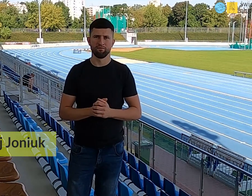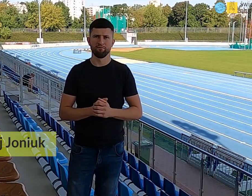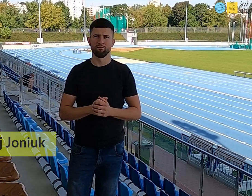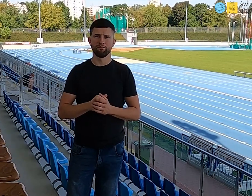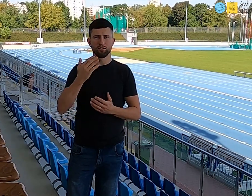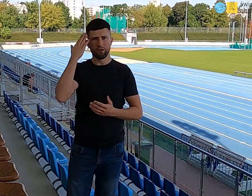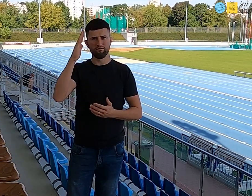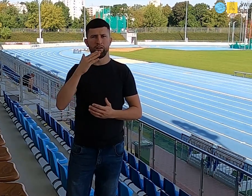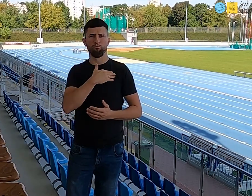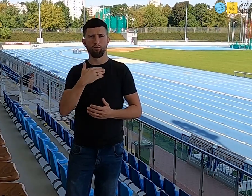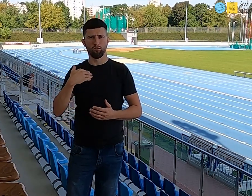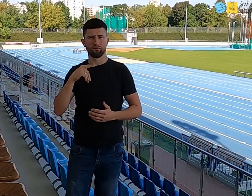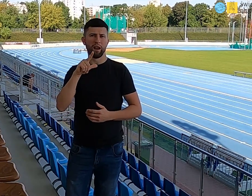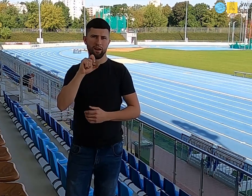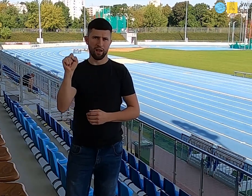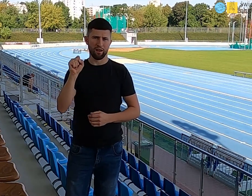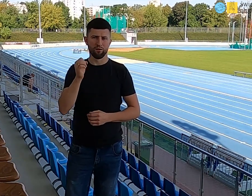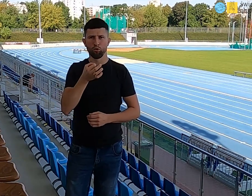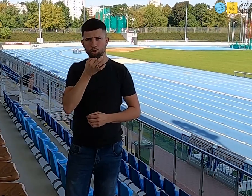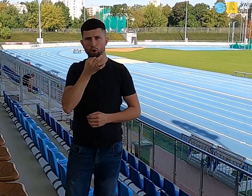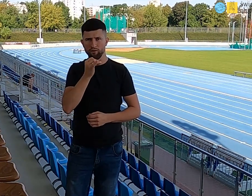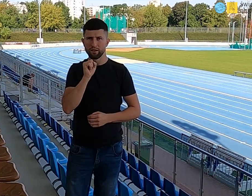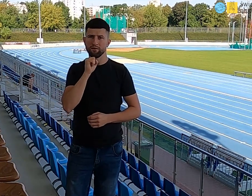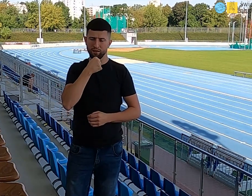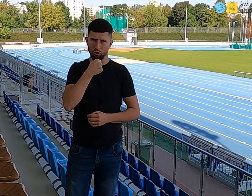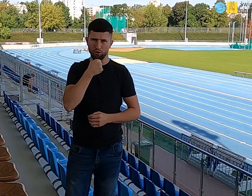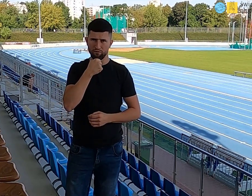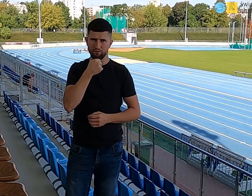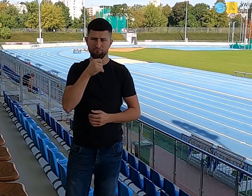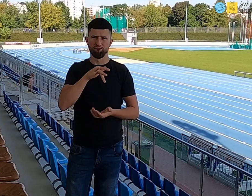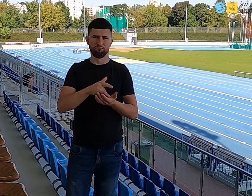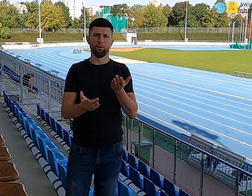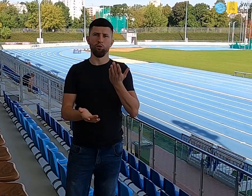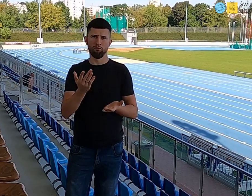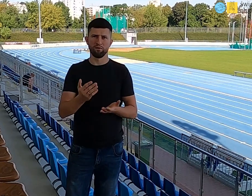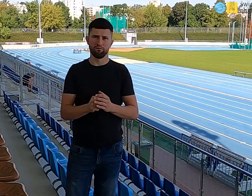Athletics Championships are taking place here.